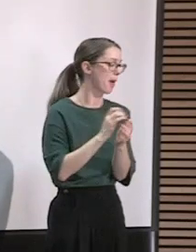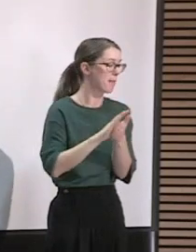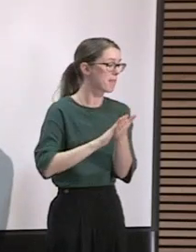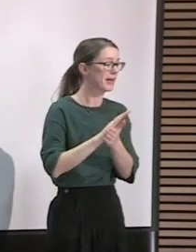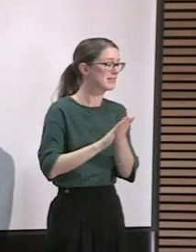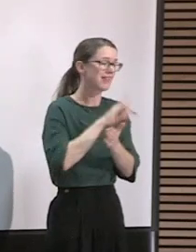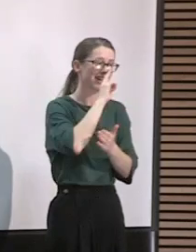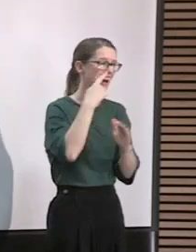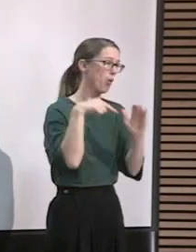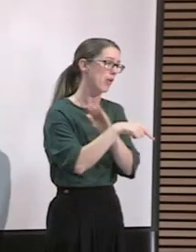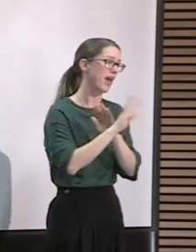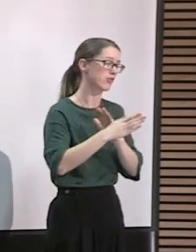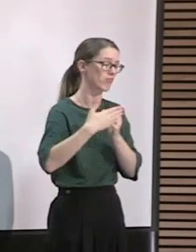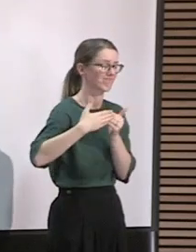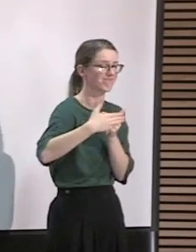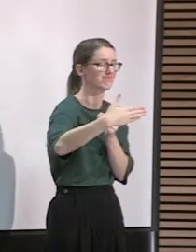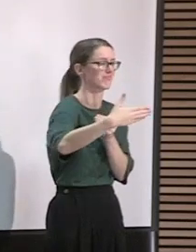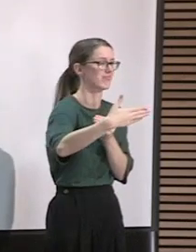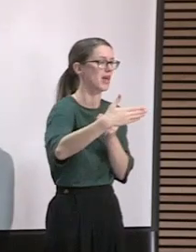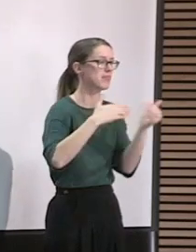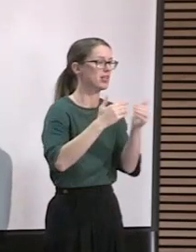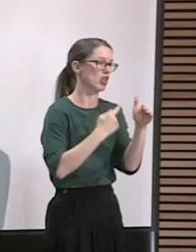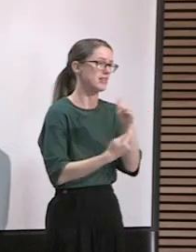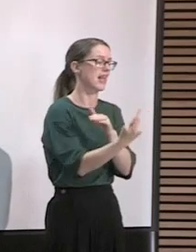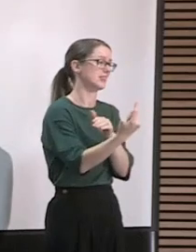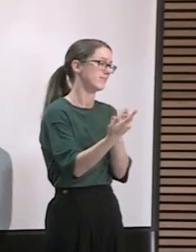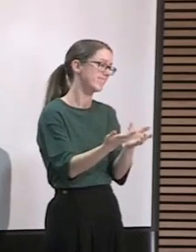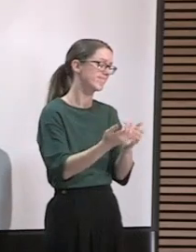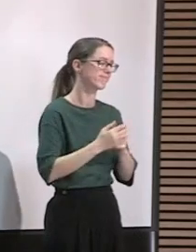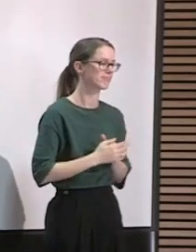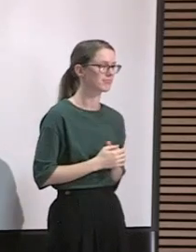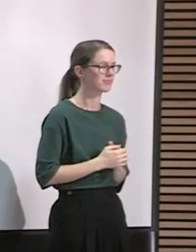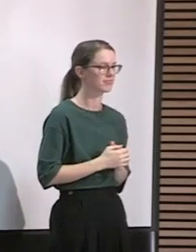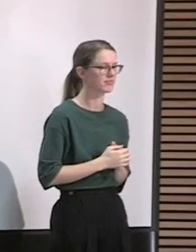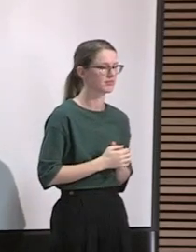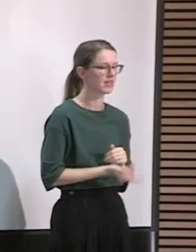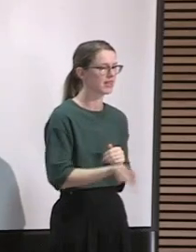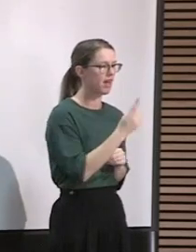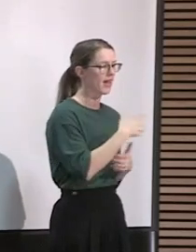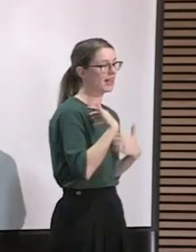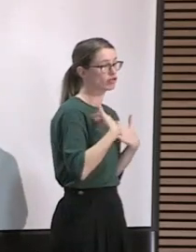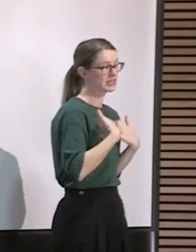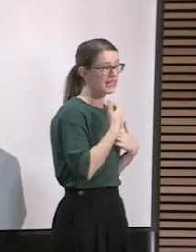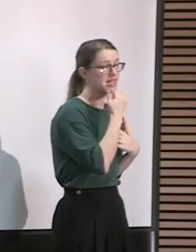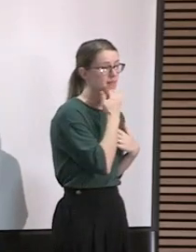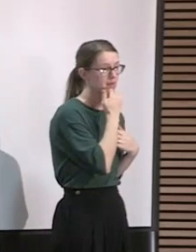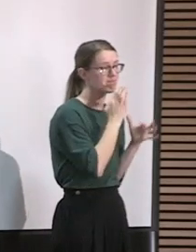12 test in total over that period of time. Of course, their stay is extended in